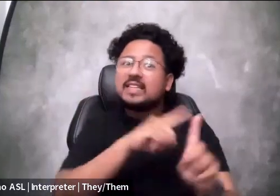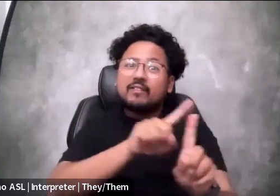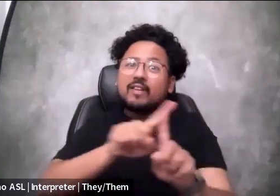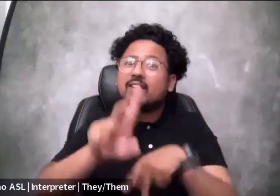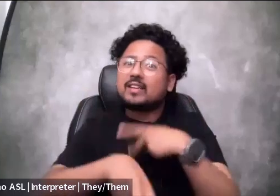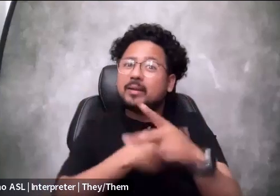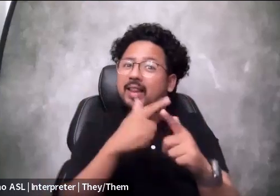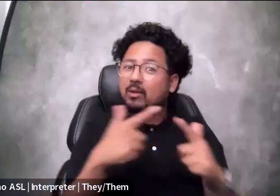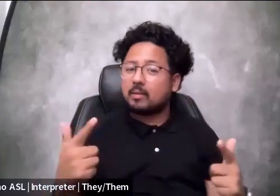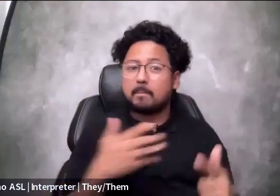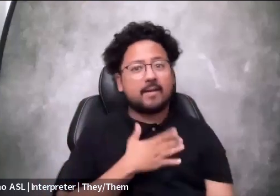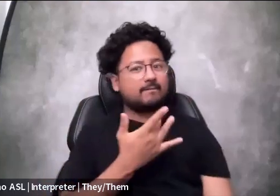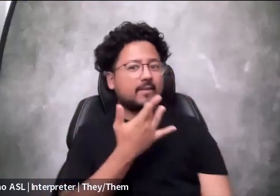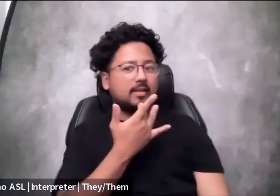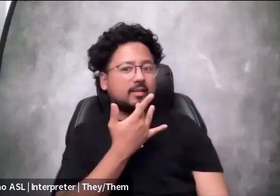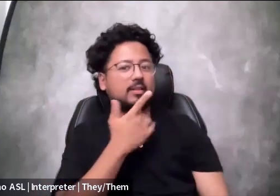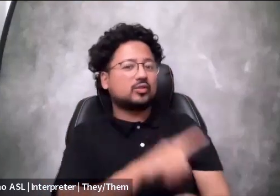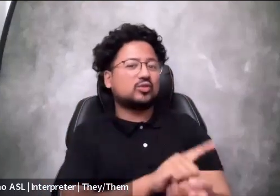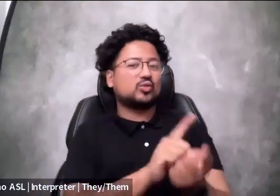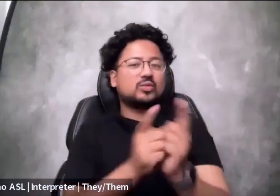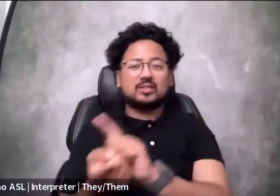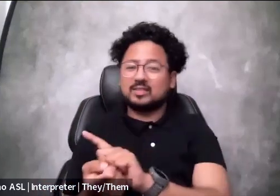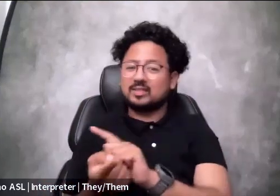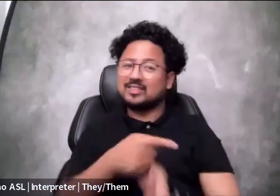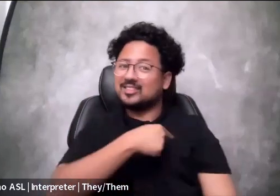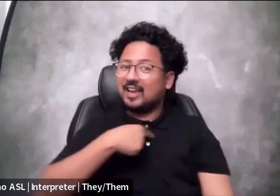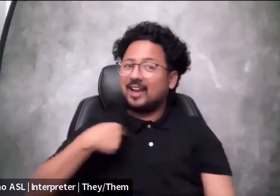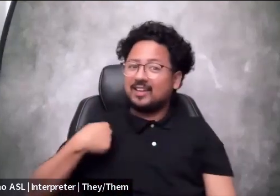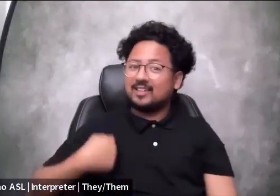My favorite might be that it got translated into Chinese to sell in Taiwan,